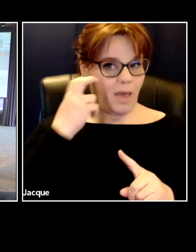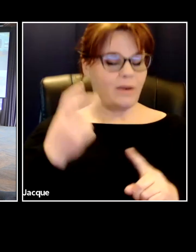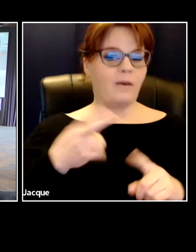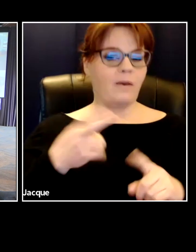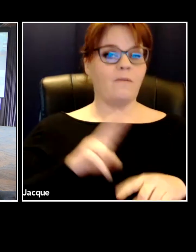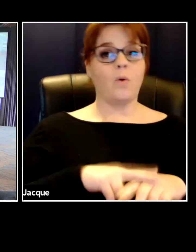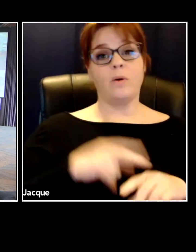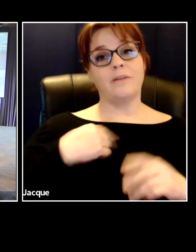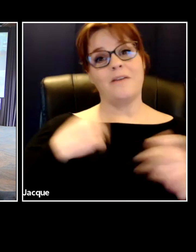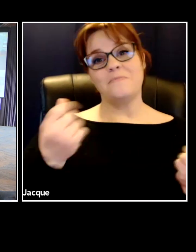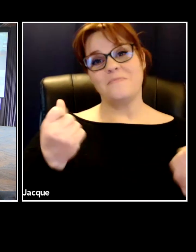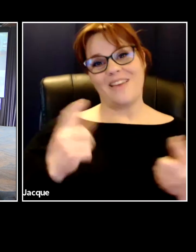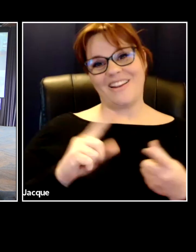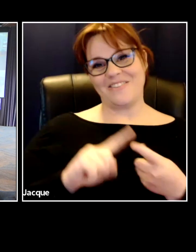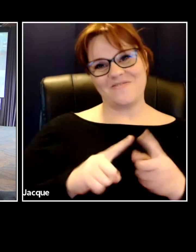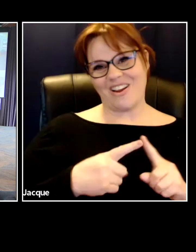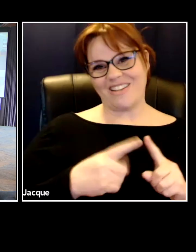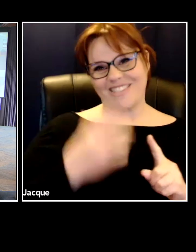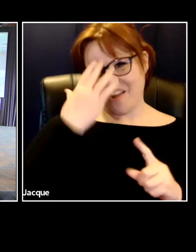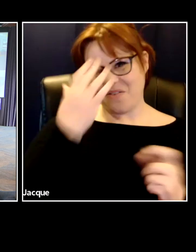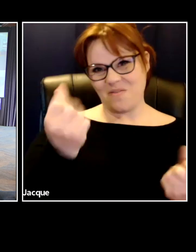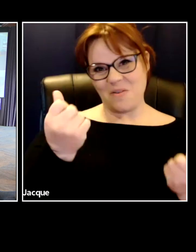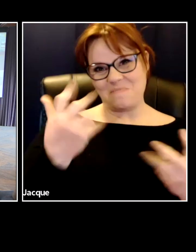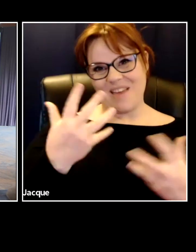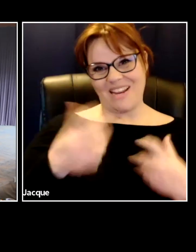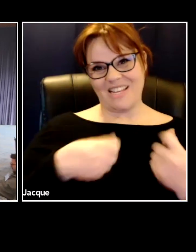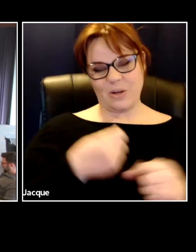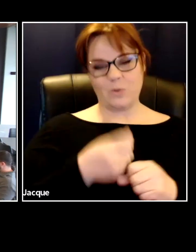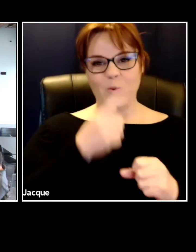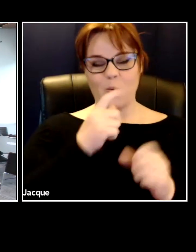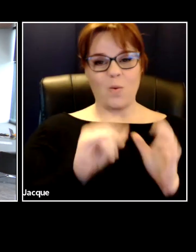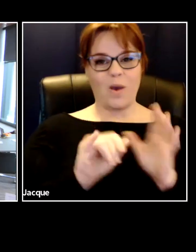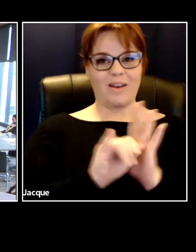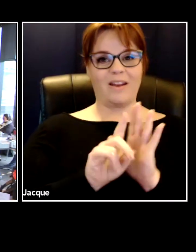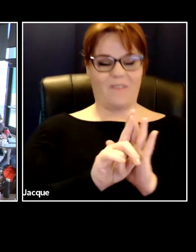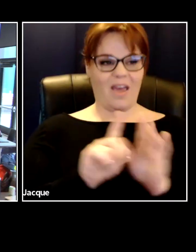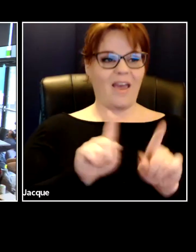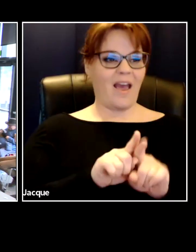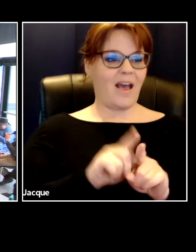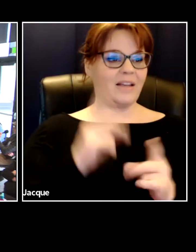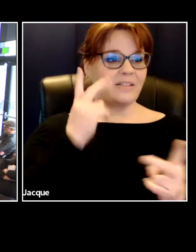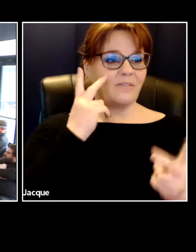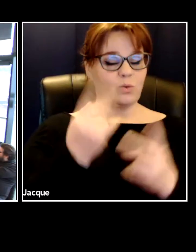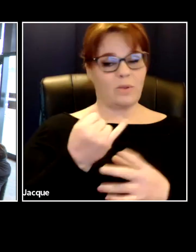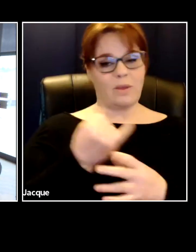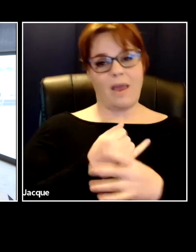friends who I've known for years who identify as visually impaired and also deaf as well. And